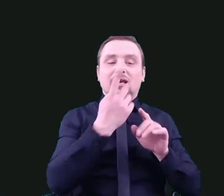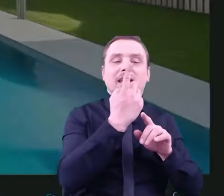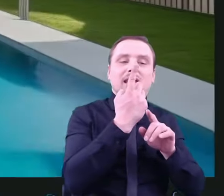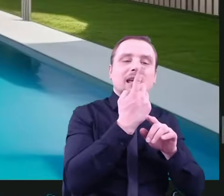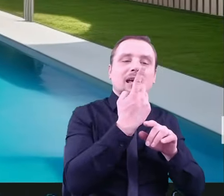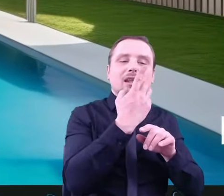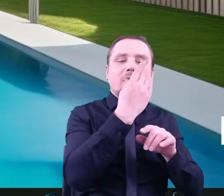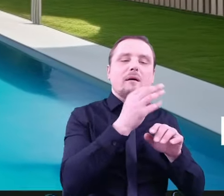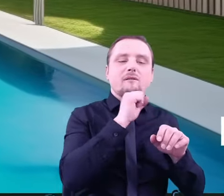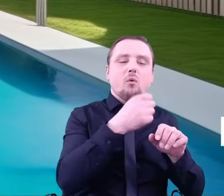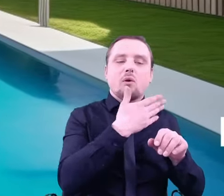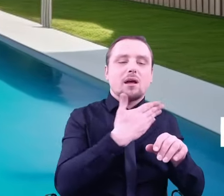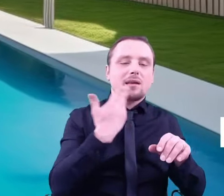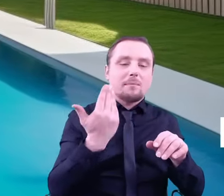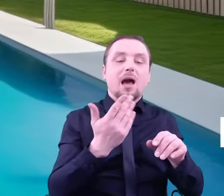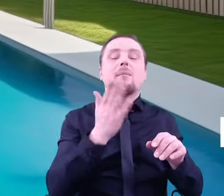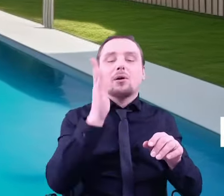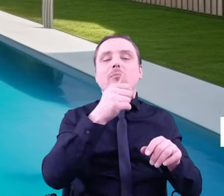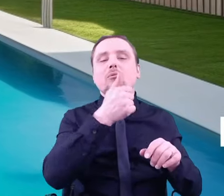Subsequent attempts have produced results that are slightly more favorable.